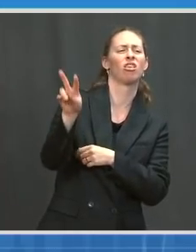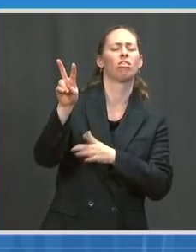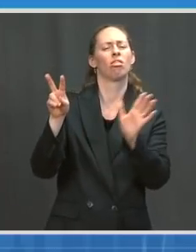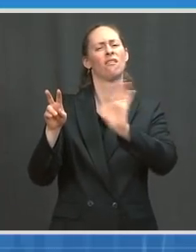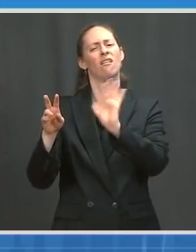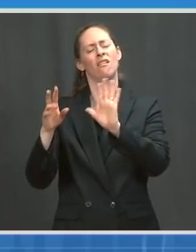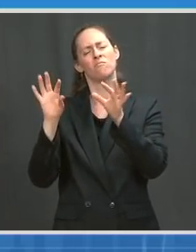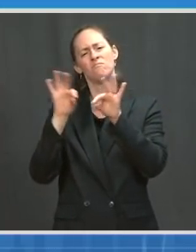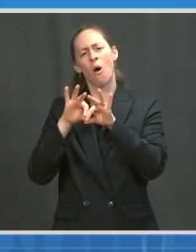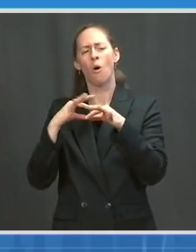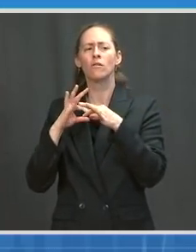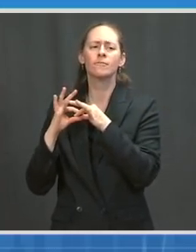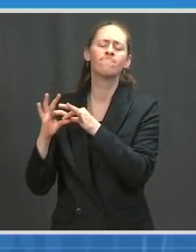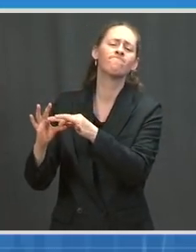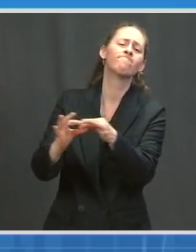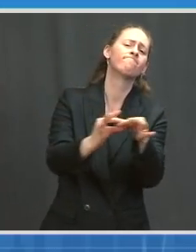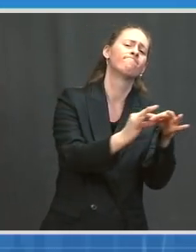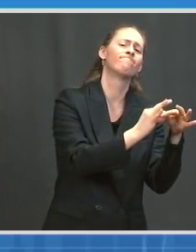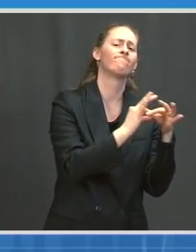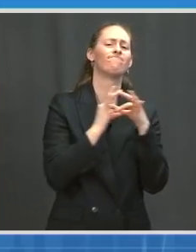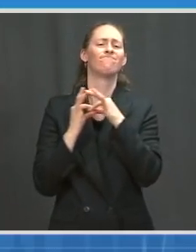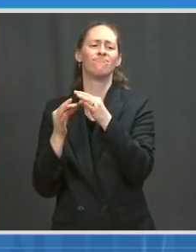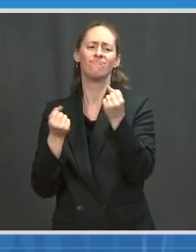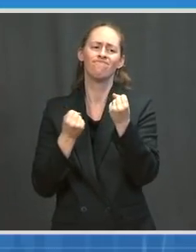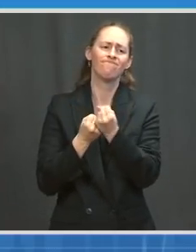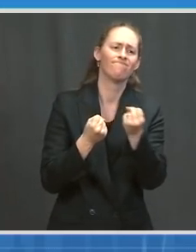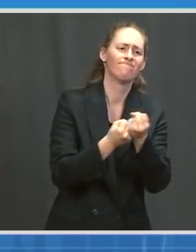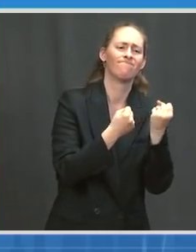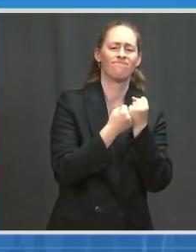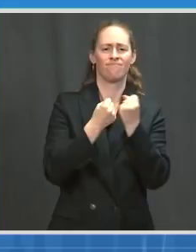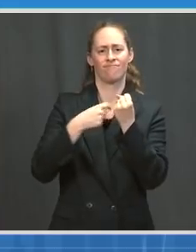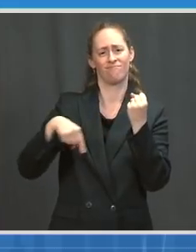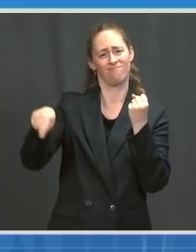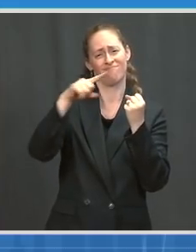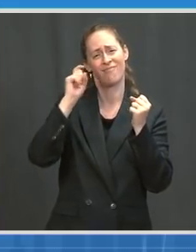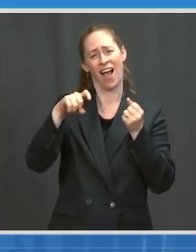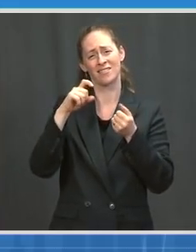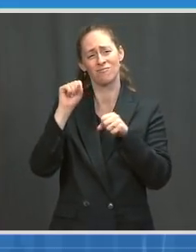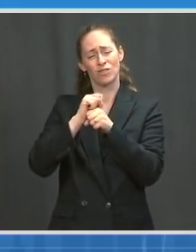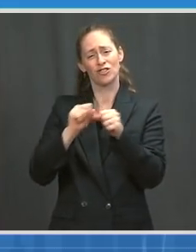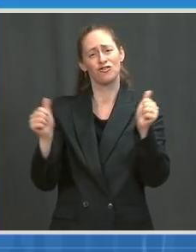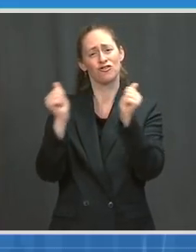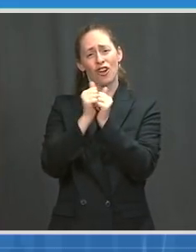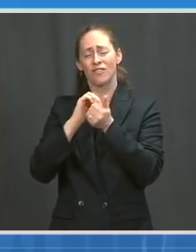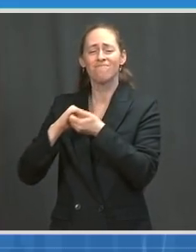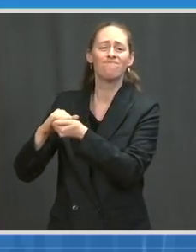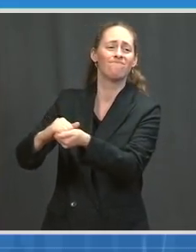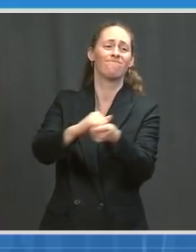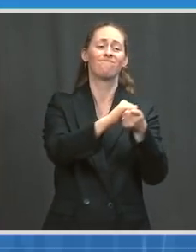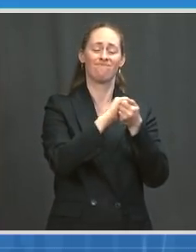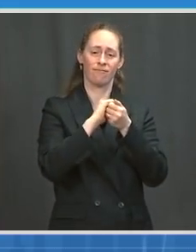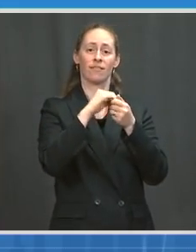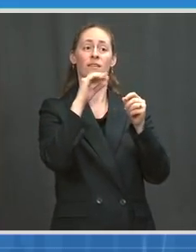Because, again, it really does take all of us to get the job done. That's how we deliver 220 million shots in arms